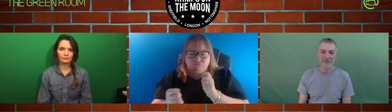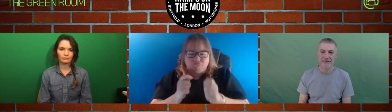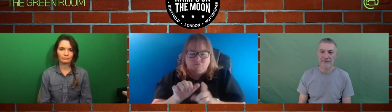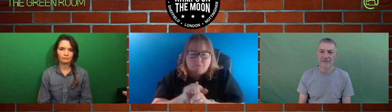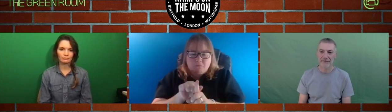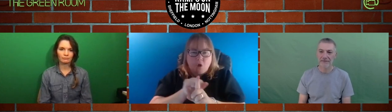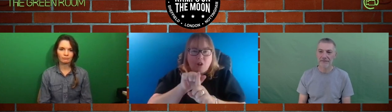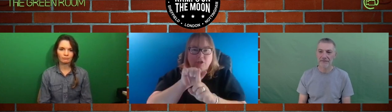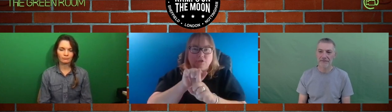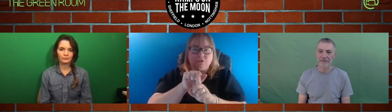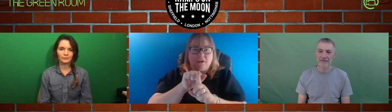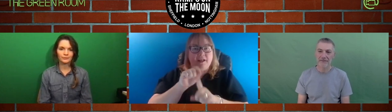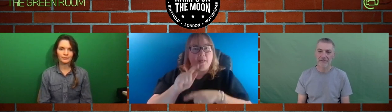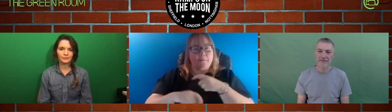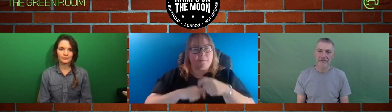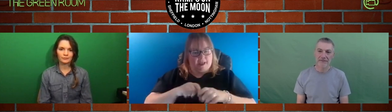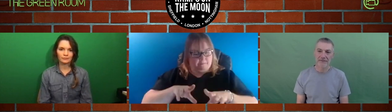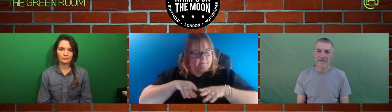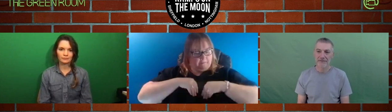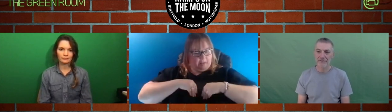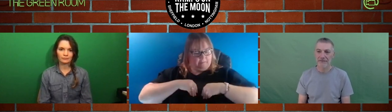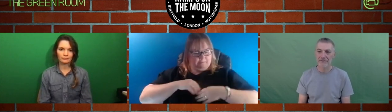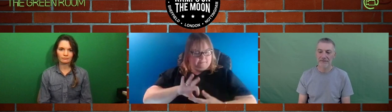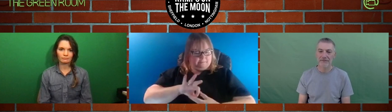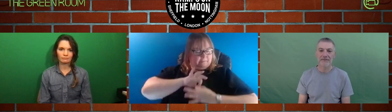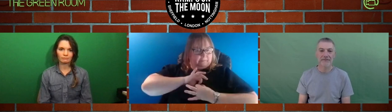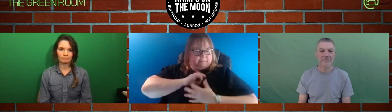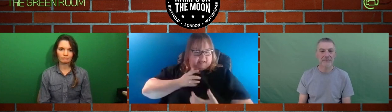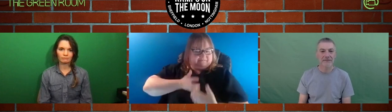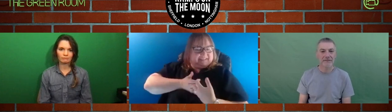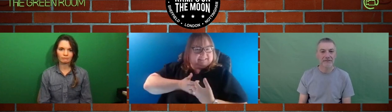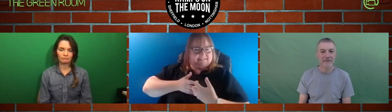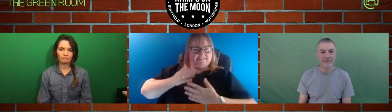voice so that it came across really clearly as you.